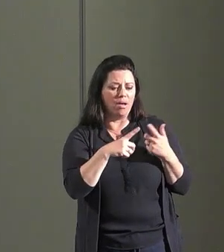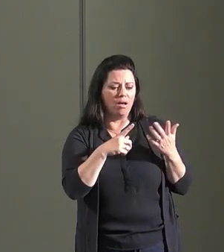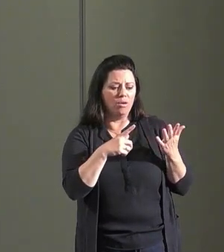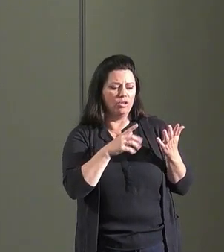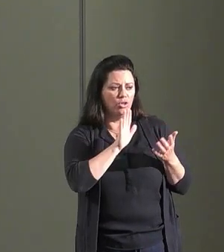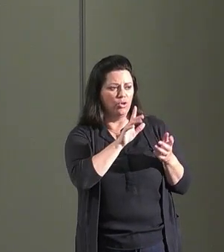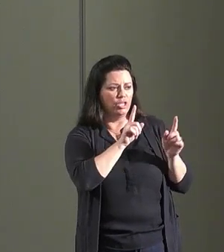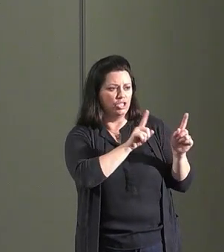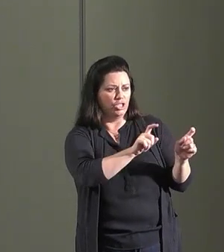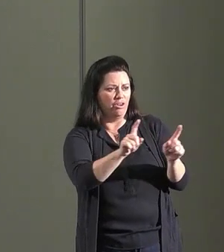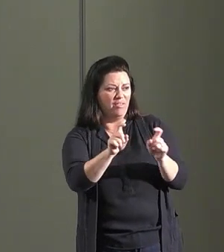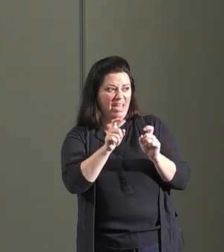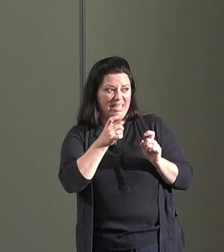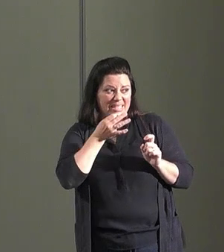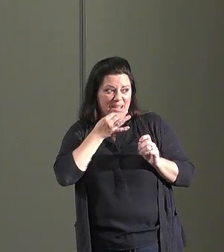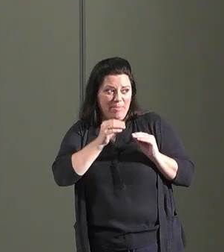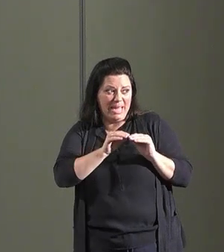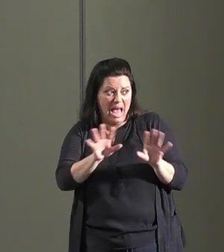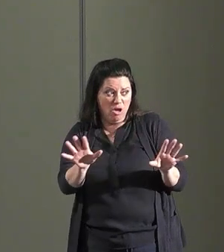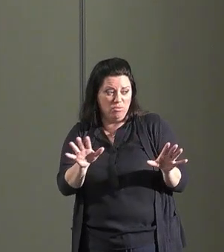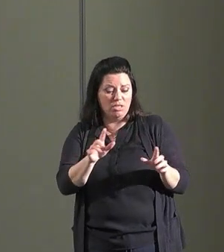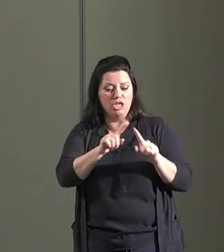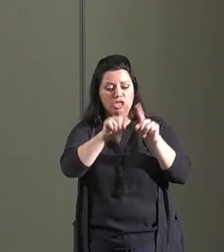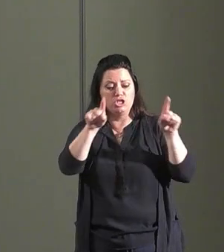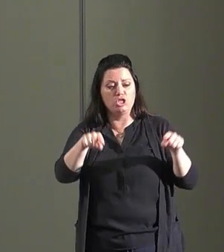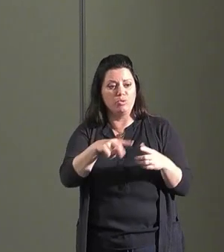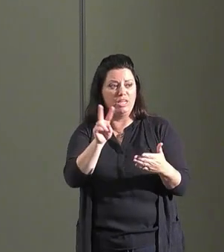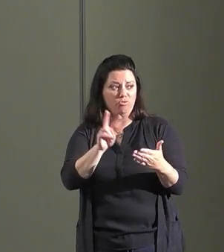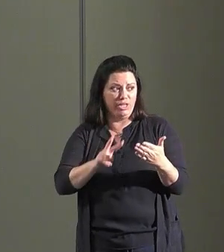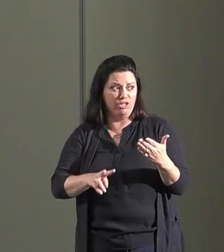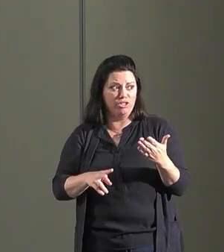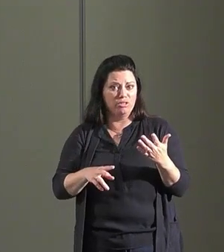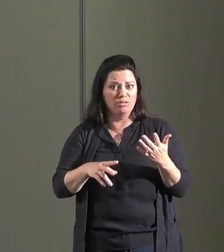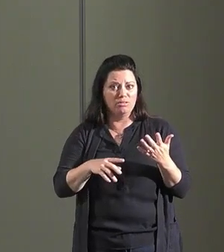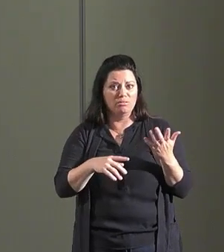that is coming out? The screen reader survey and also, the web million?